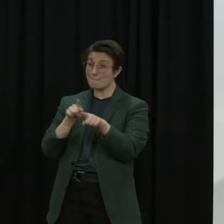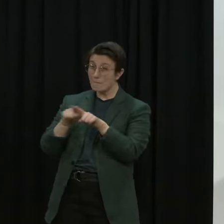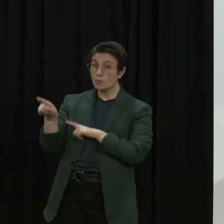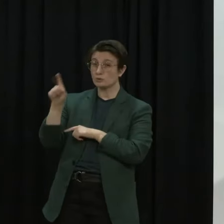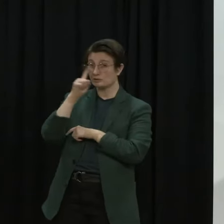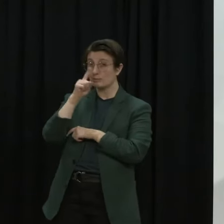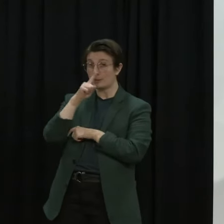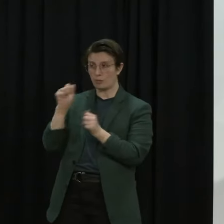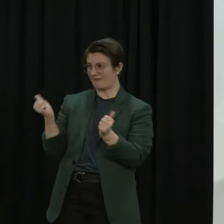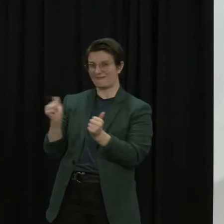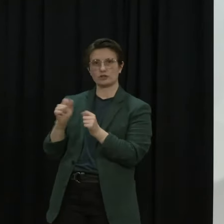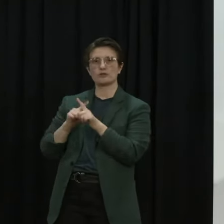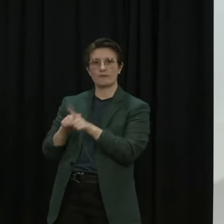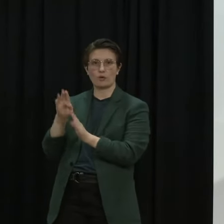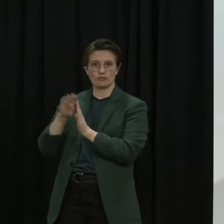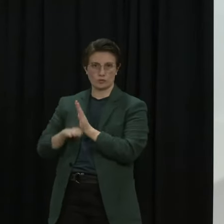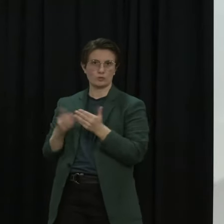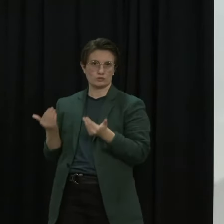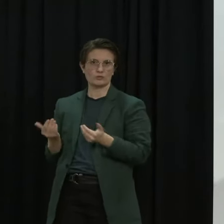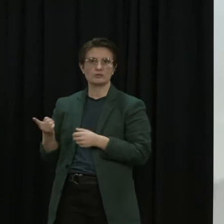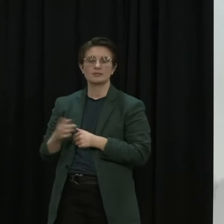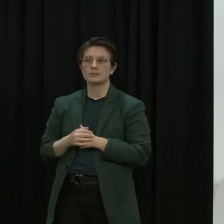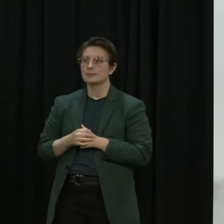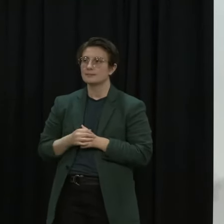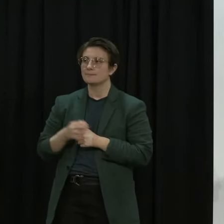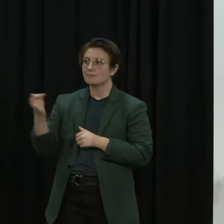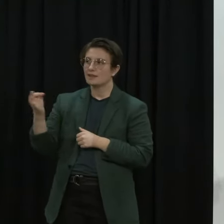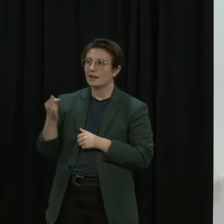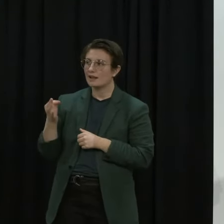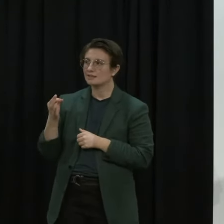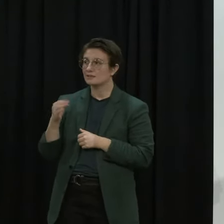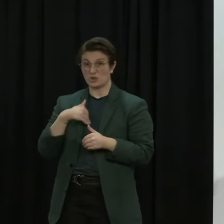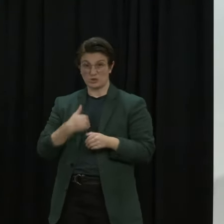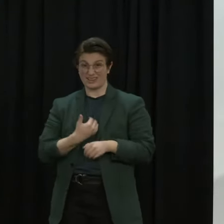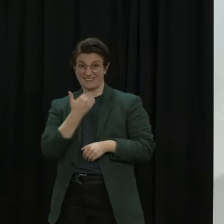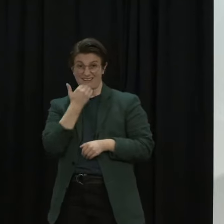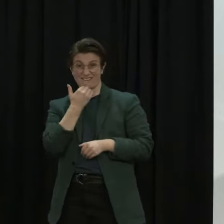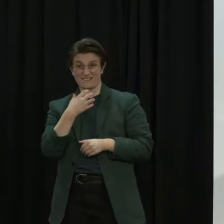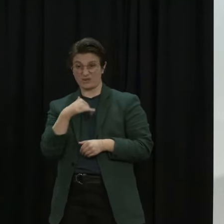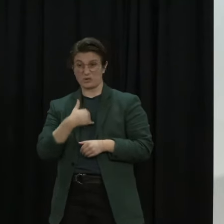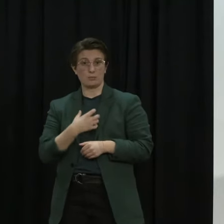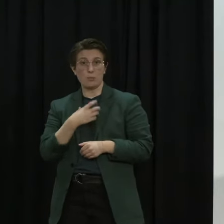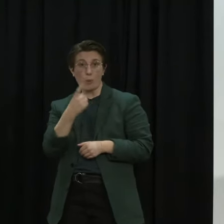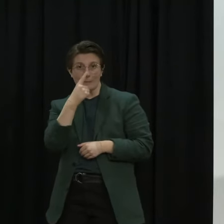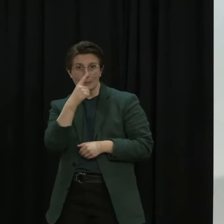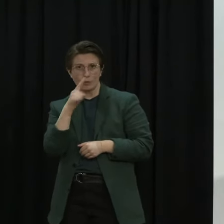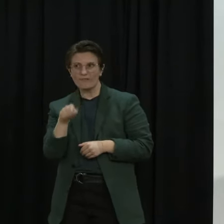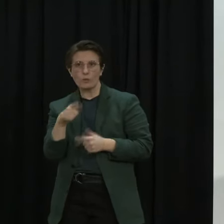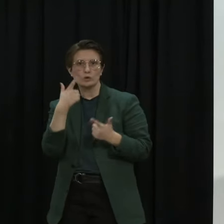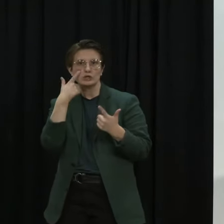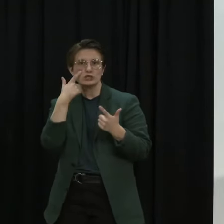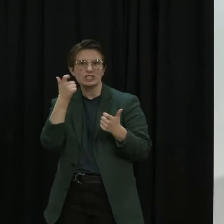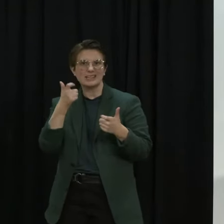We do have to rely more on people complying, but I note that when we are at a nationwide Alert Level 4, and alert three across the country for example, the same principle applies. We rely on people following the